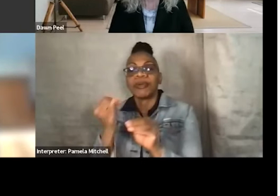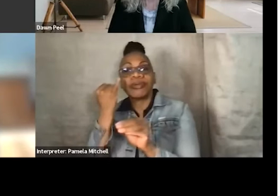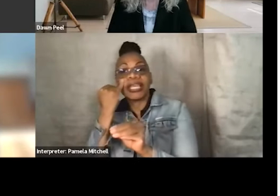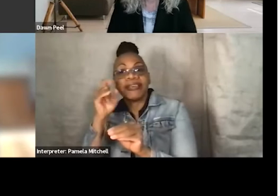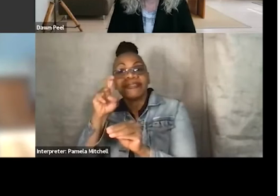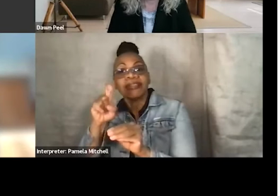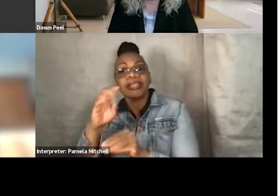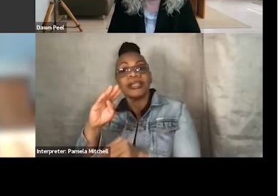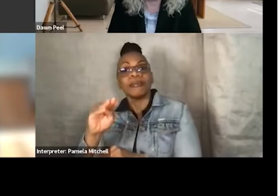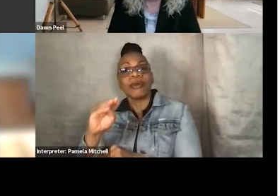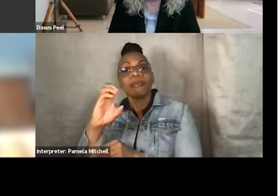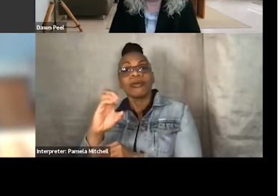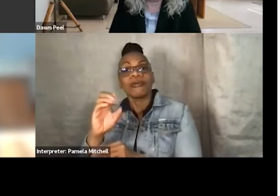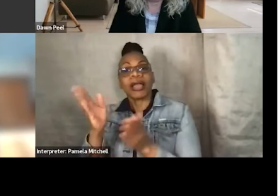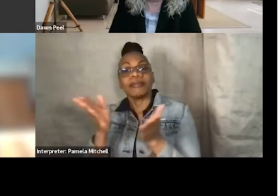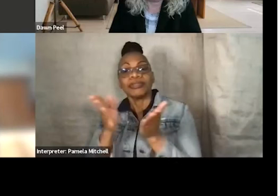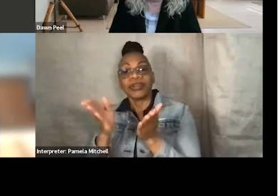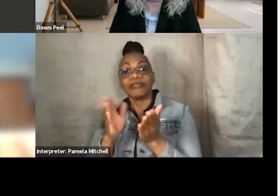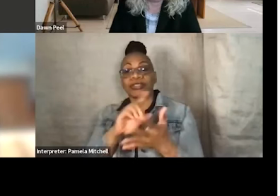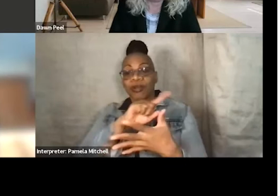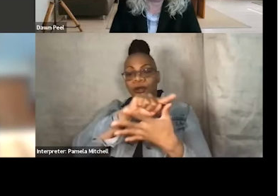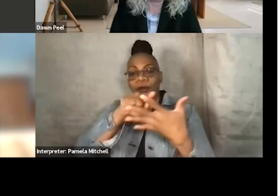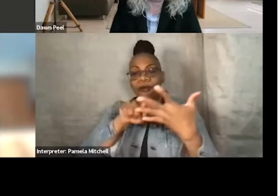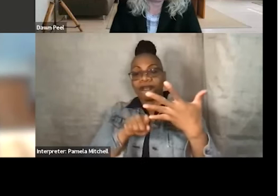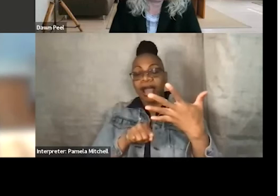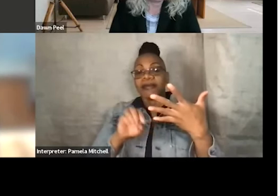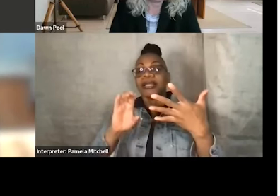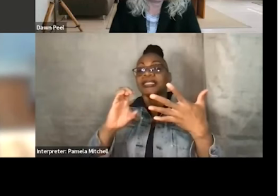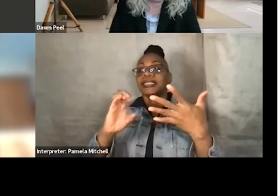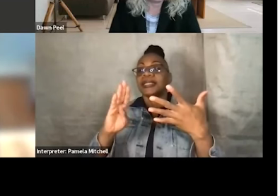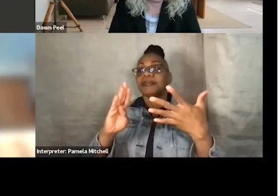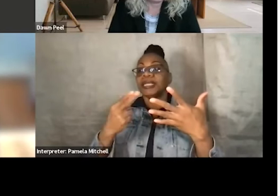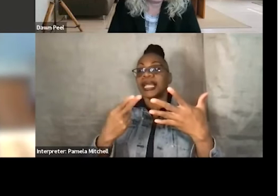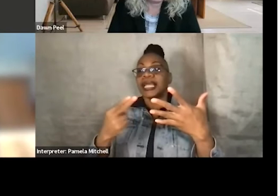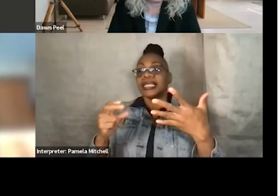All five of the CBHCs do get dispatched from CommCare,